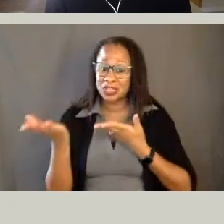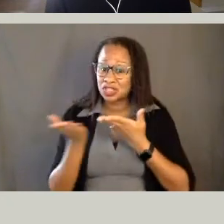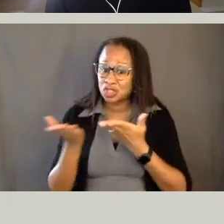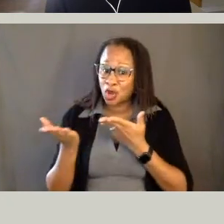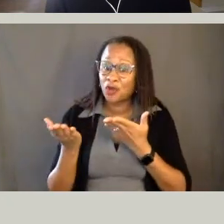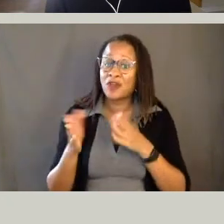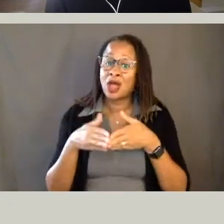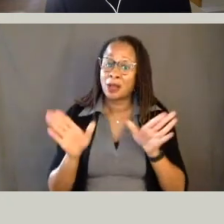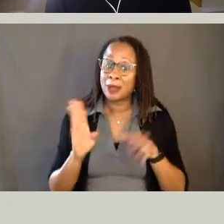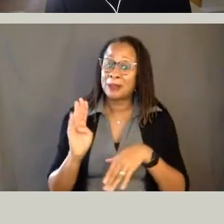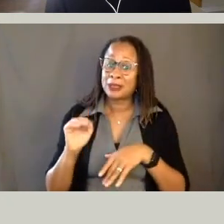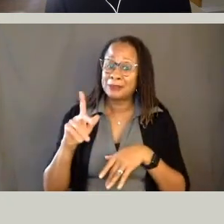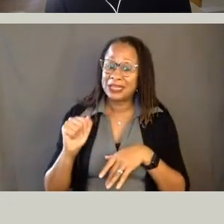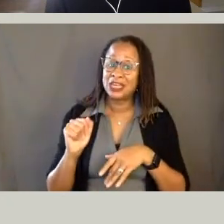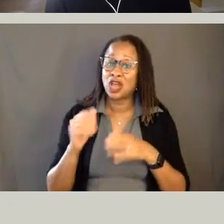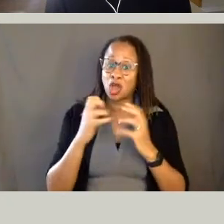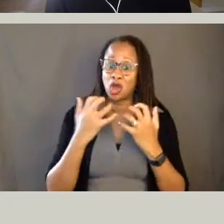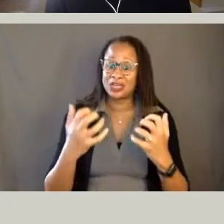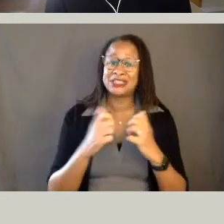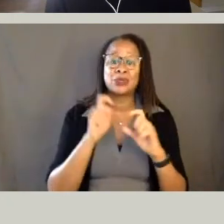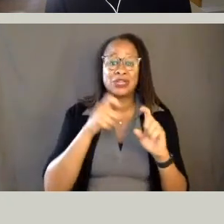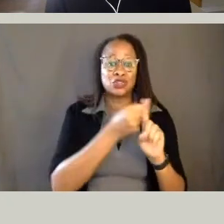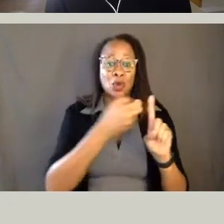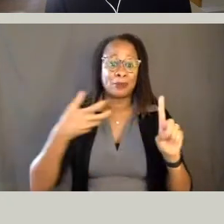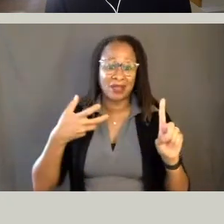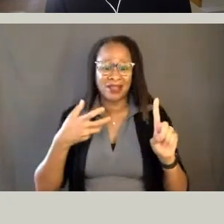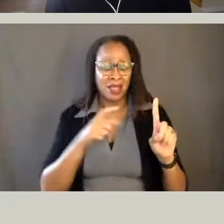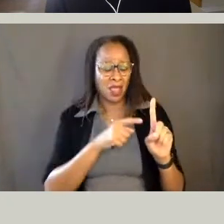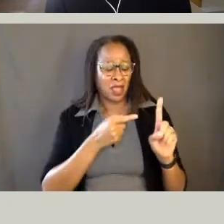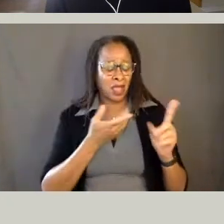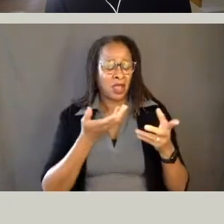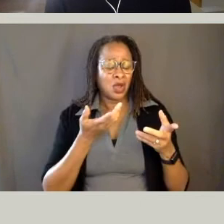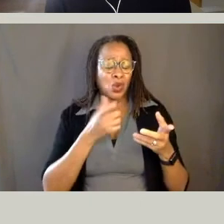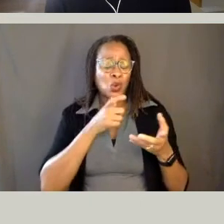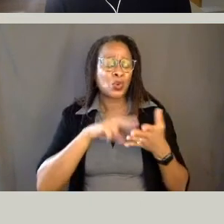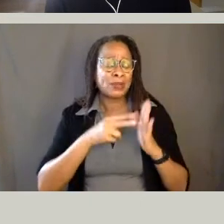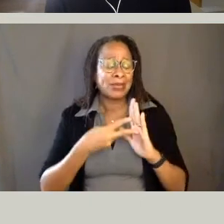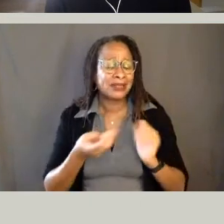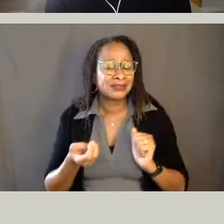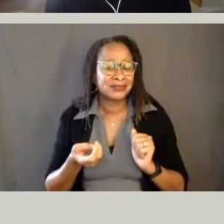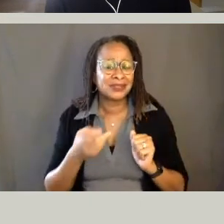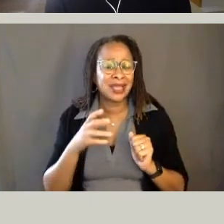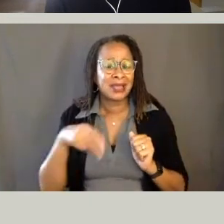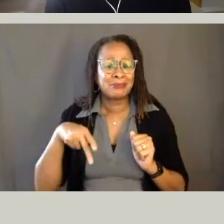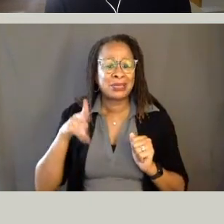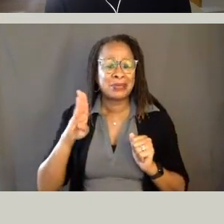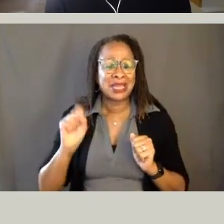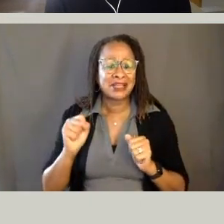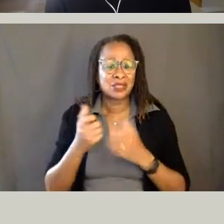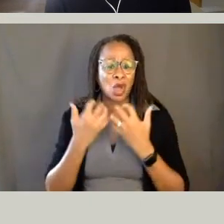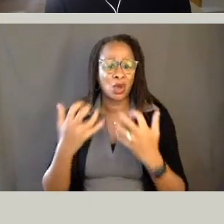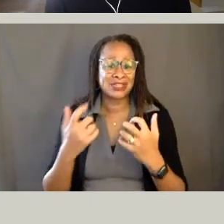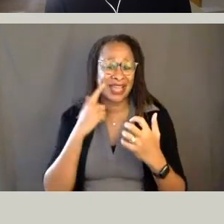And I was like, "We had to unpack this question." 'Cause what do we mean by Public Television audience? 'Cause I felt like that has been coded to mean,